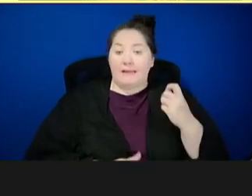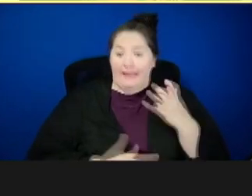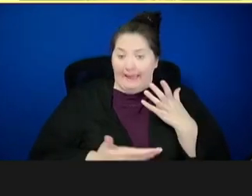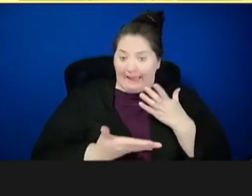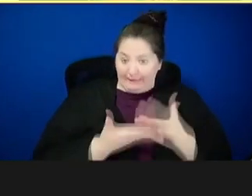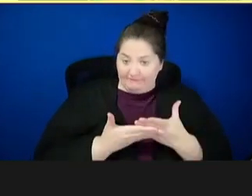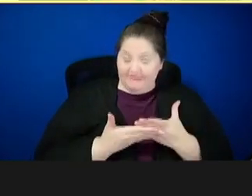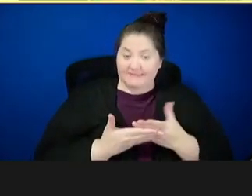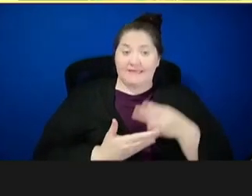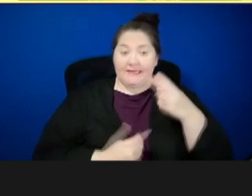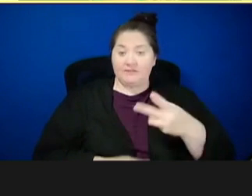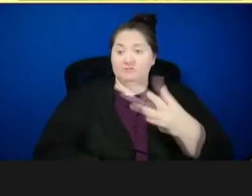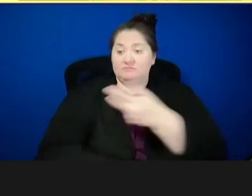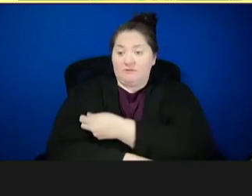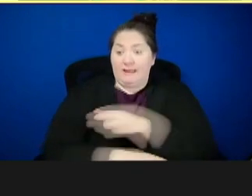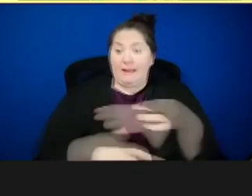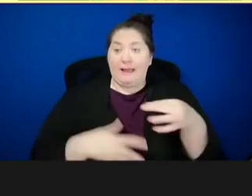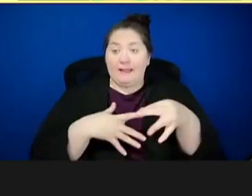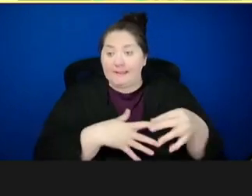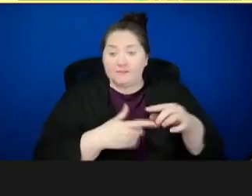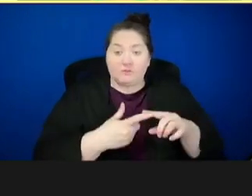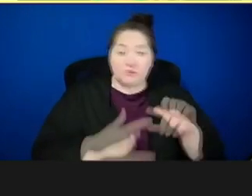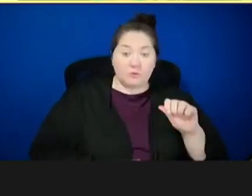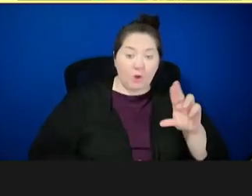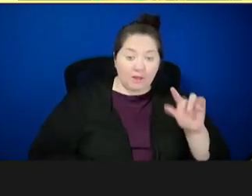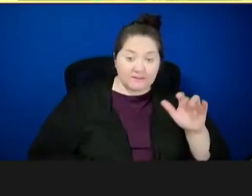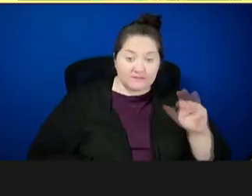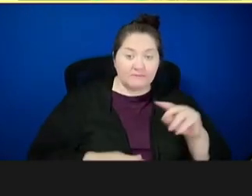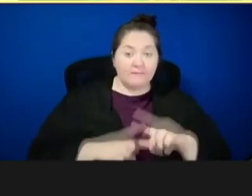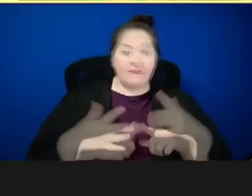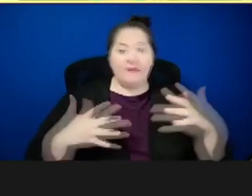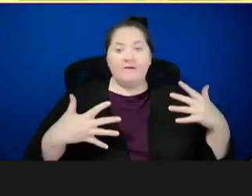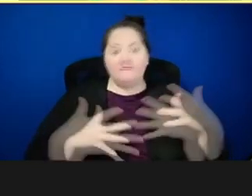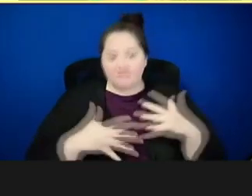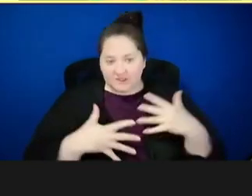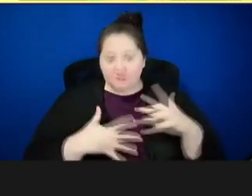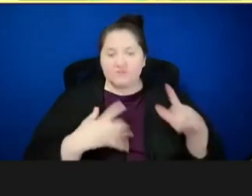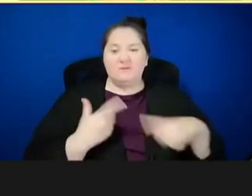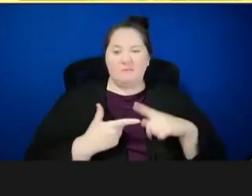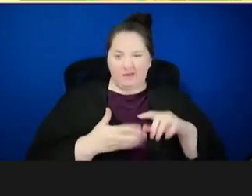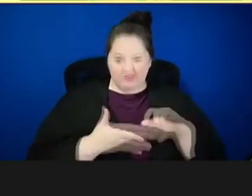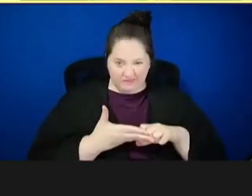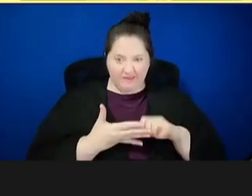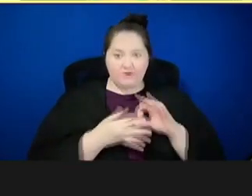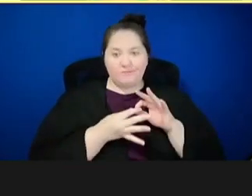in pregnancy leads to childhood autism but fears about this outcome are linked to vaccine refusal